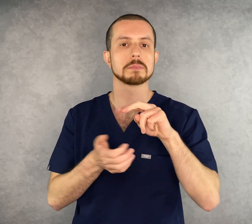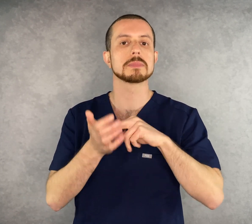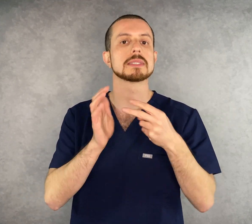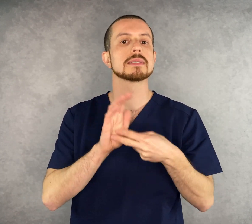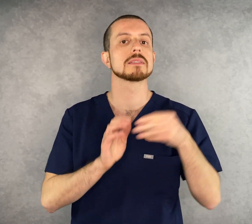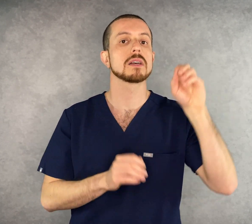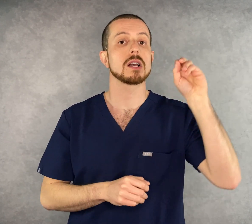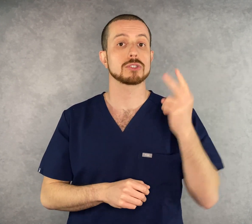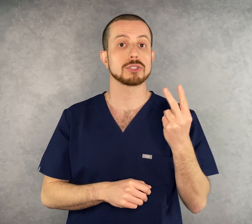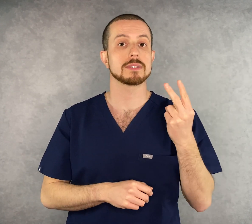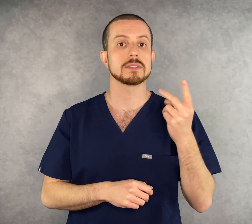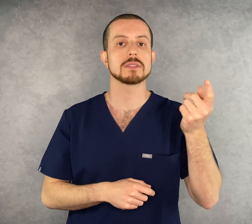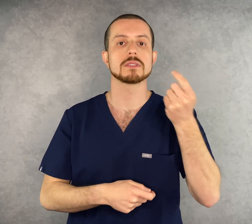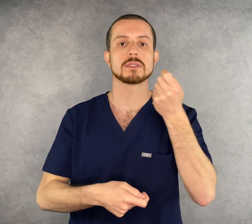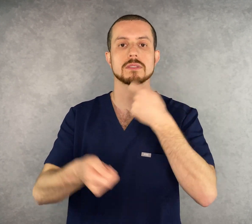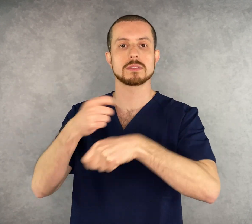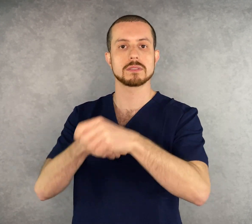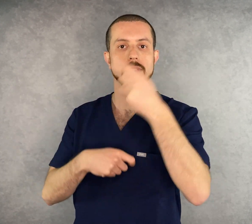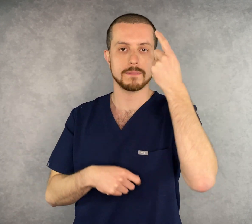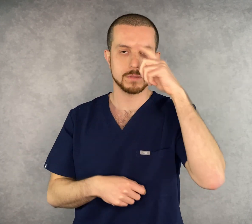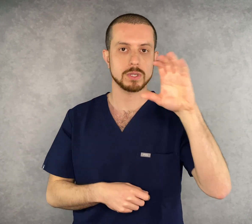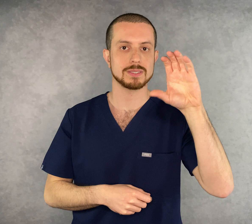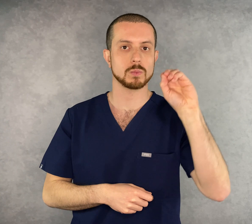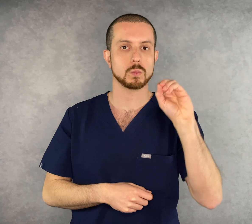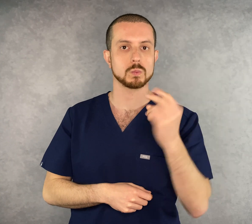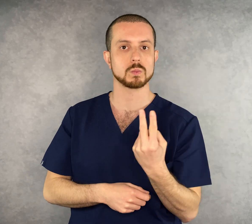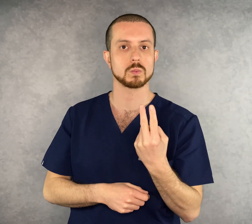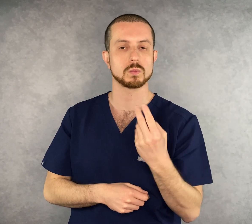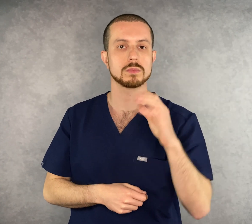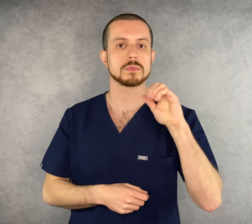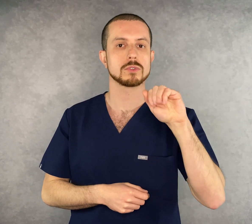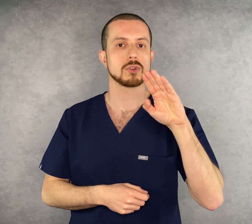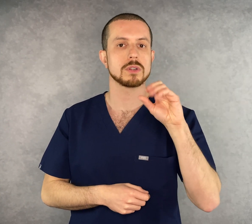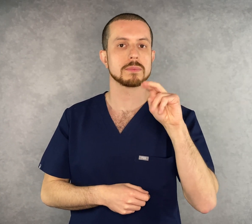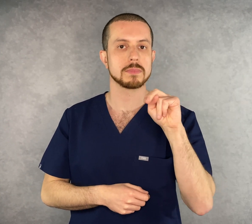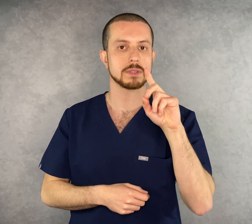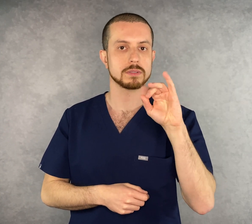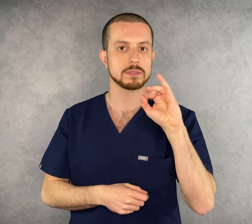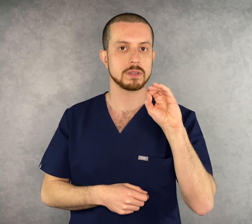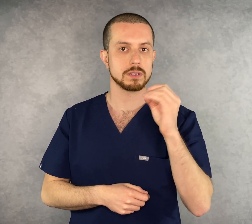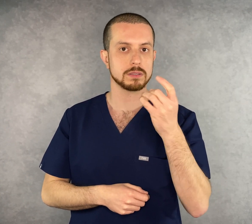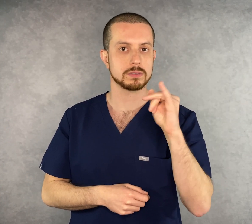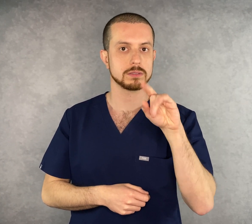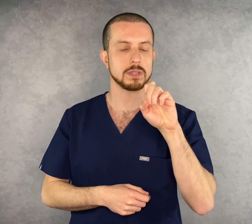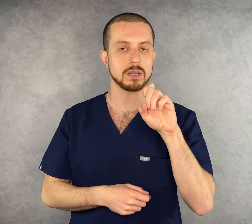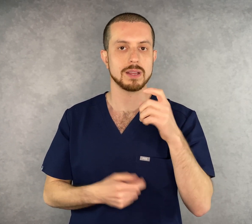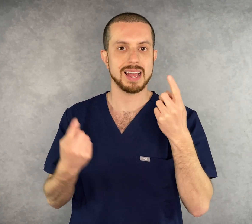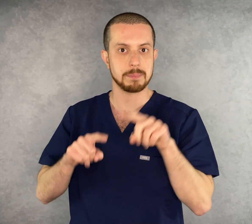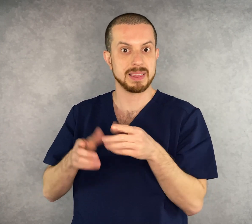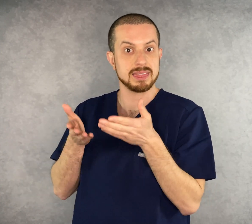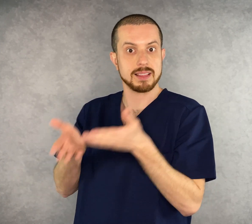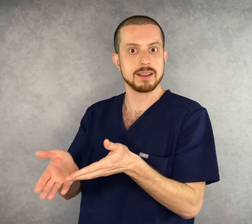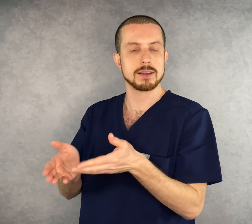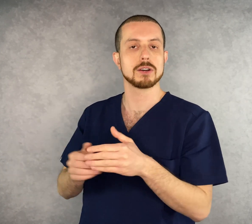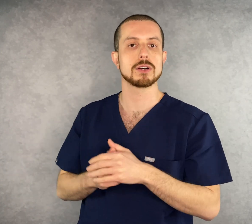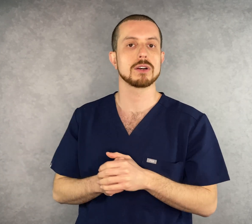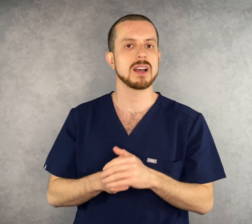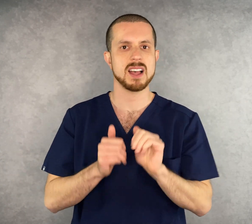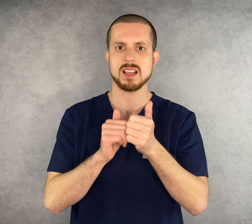Oxygen is exchanged for carbon dioxide (CO2). This happens right there. How?